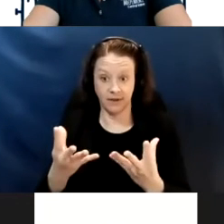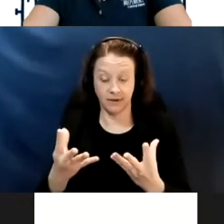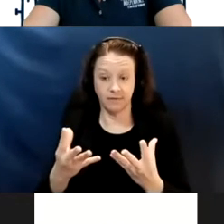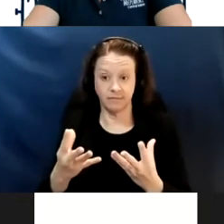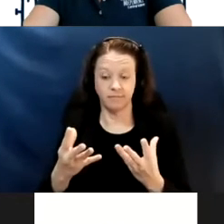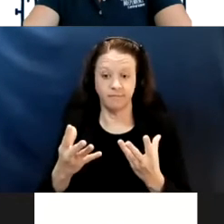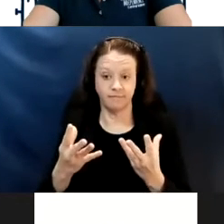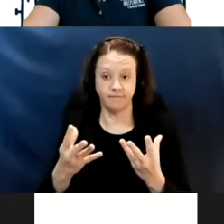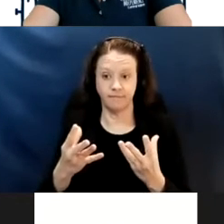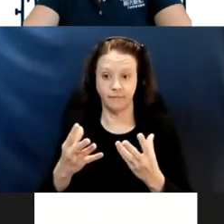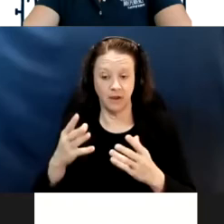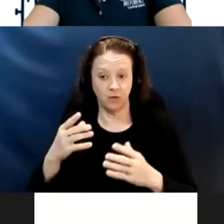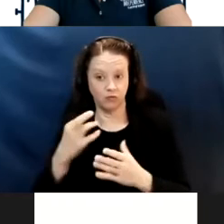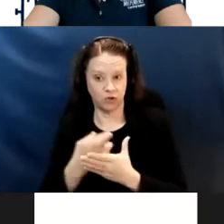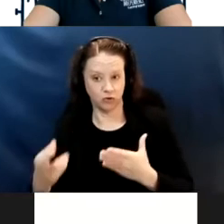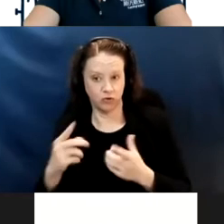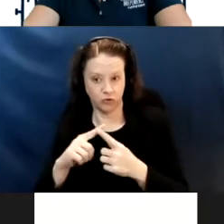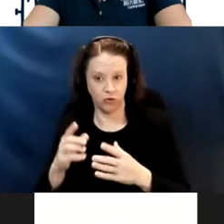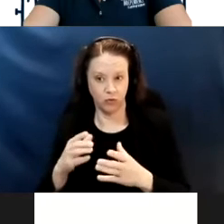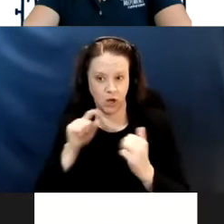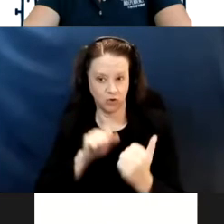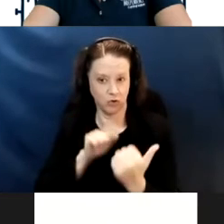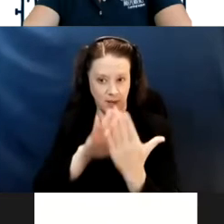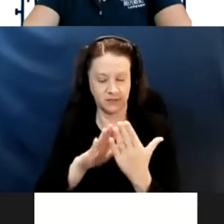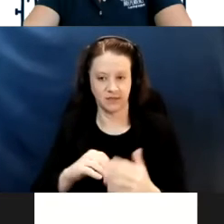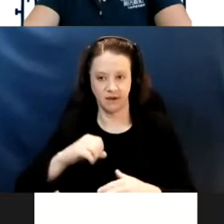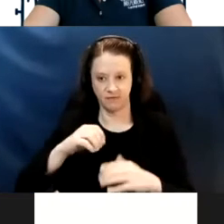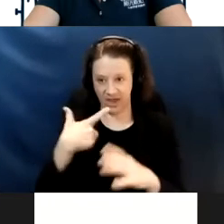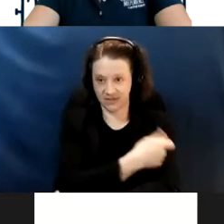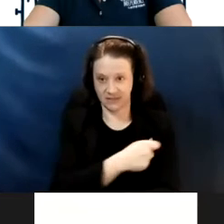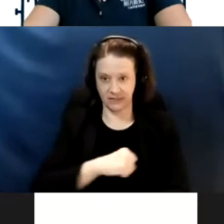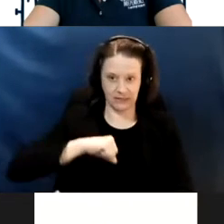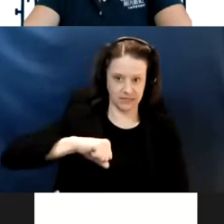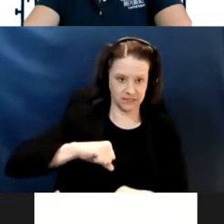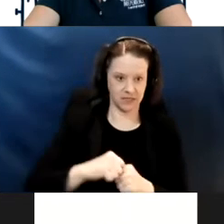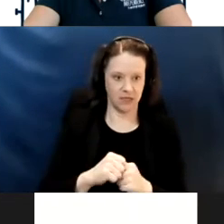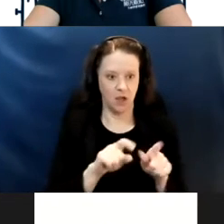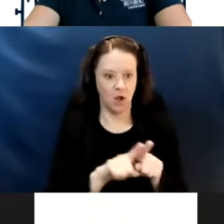Extensive and extential outreach is being strategized especially in rural areas.